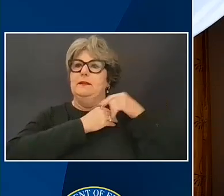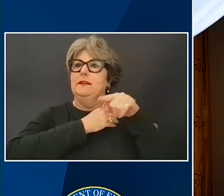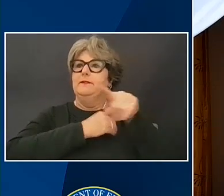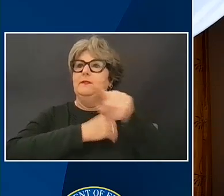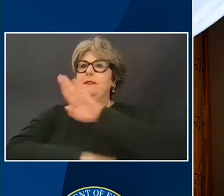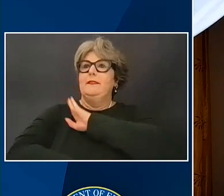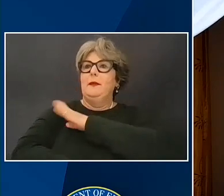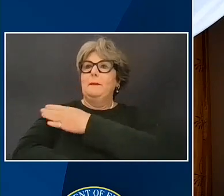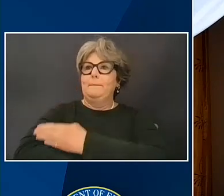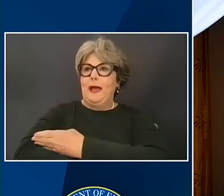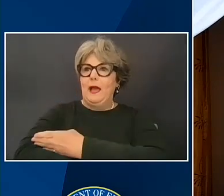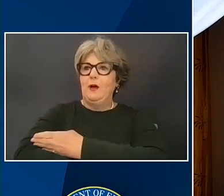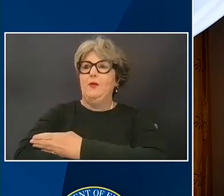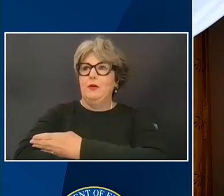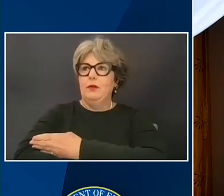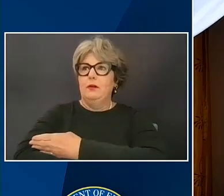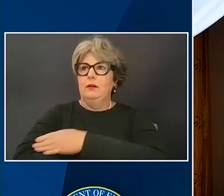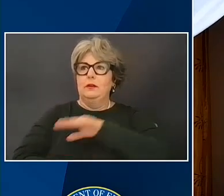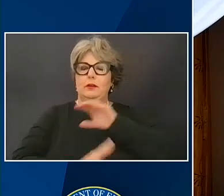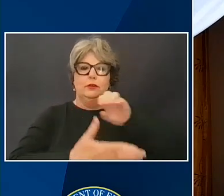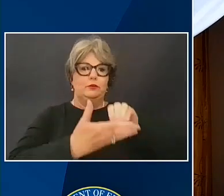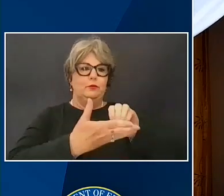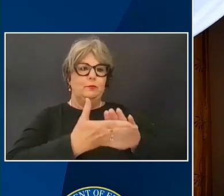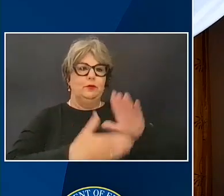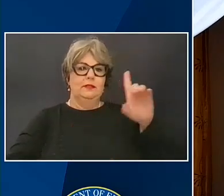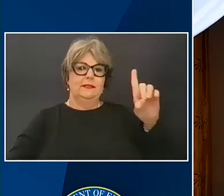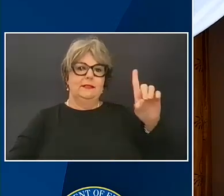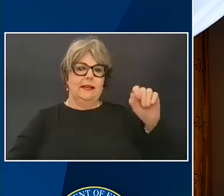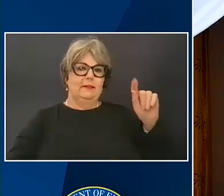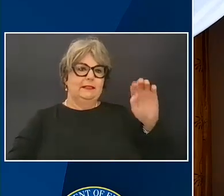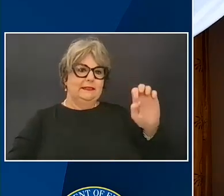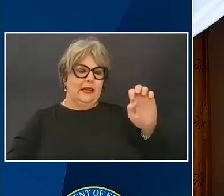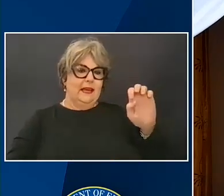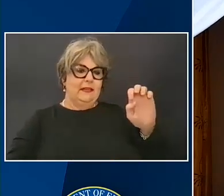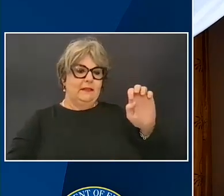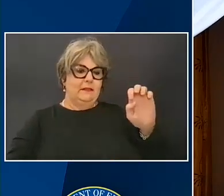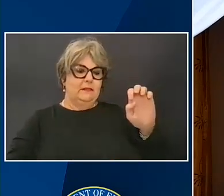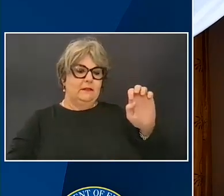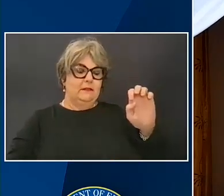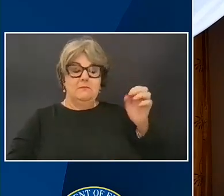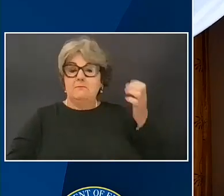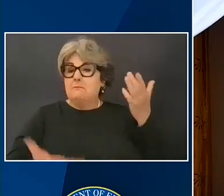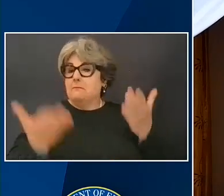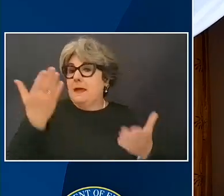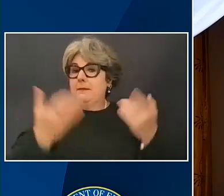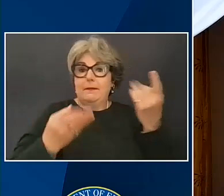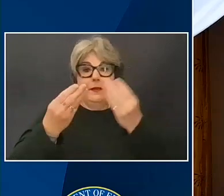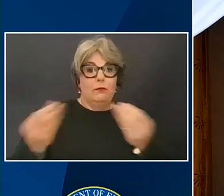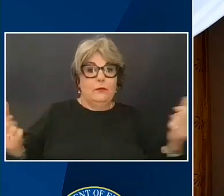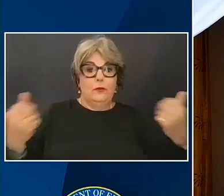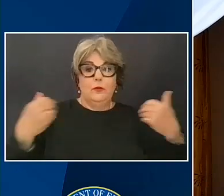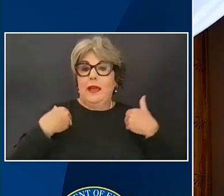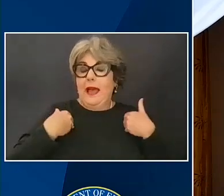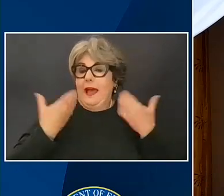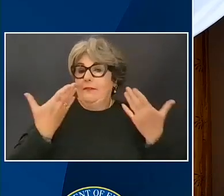to put a date down when there are- and that may be the only remedy we have when there is nothing else there, right, in a